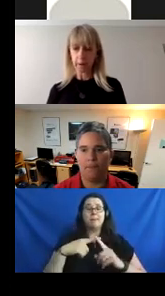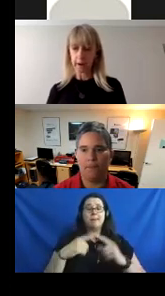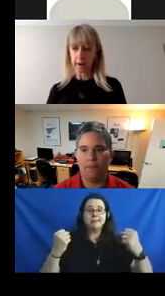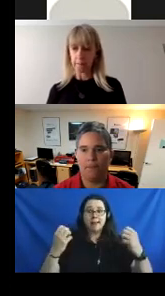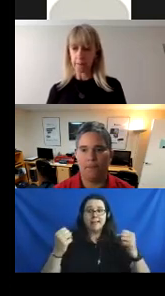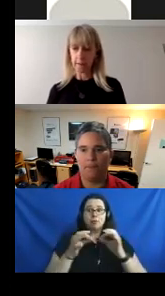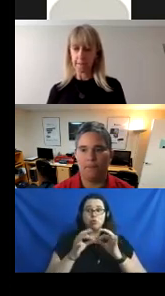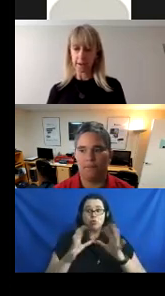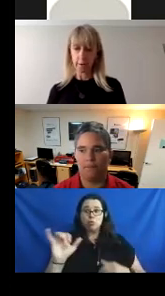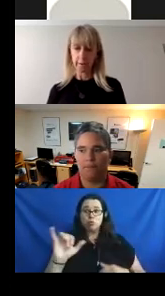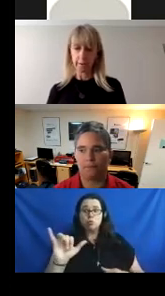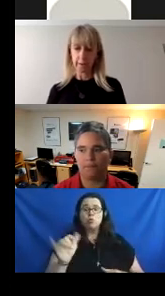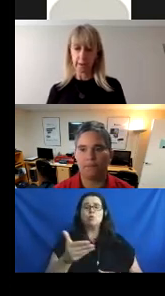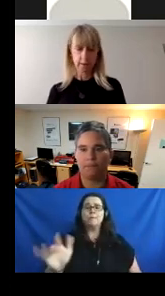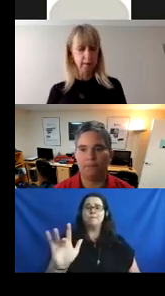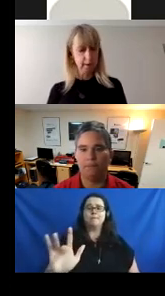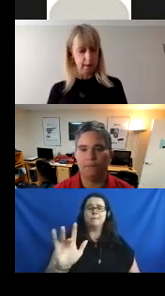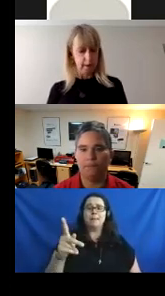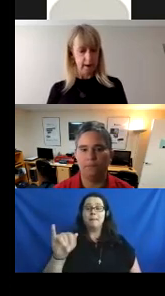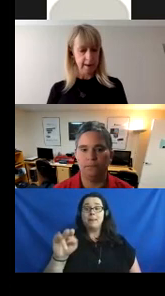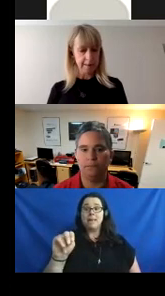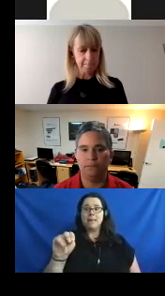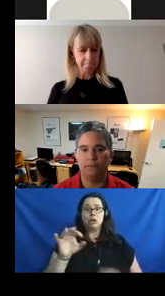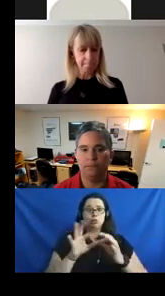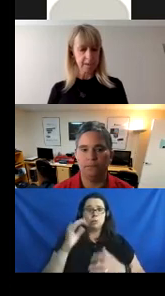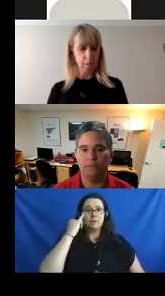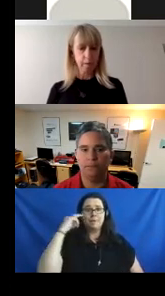WELCOME TO GO AHEAD AND PIN THAT VIDEO IF YOU NEED.